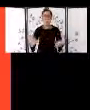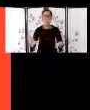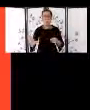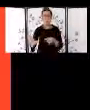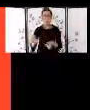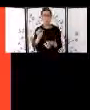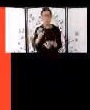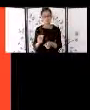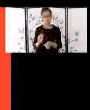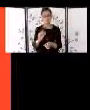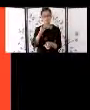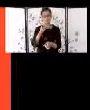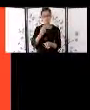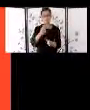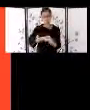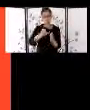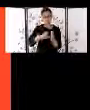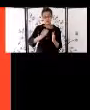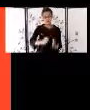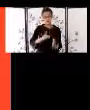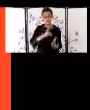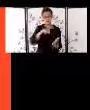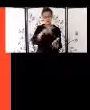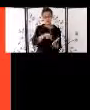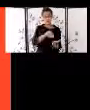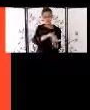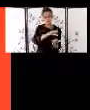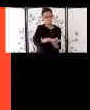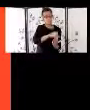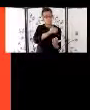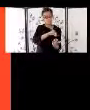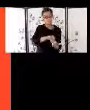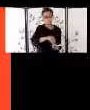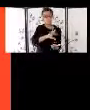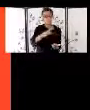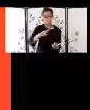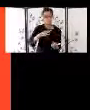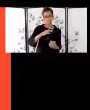you in their application about their goals and in their particular context—that is